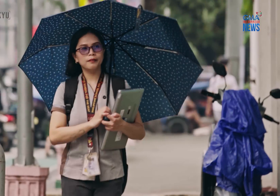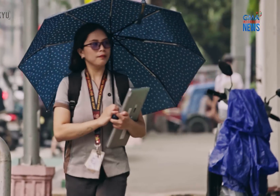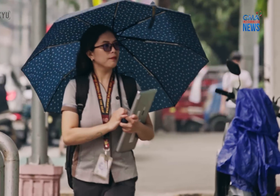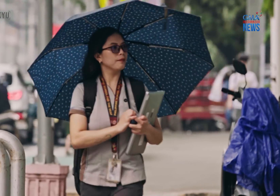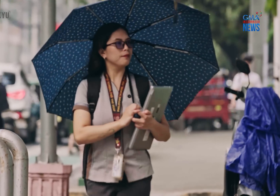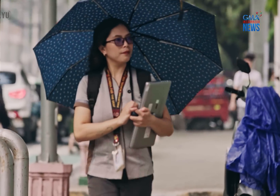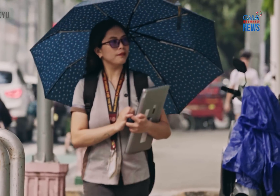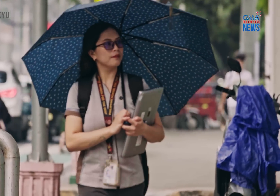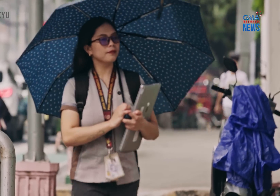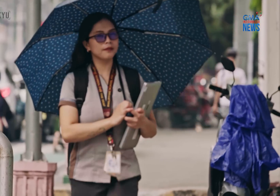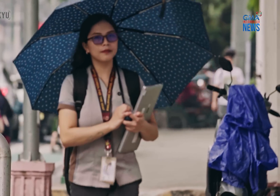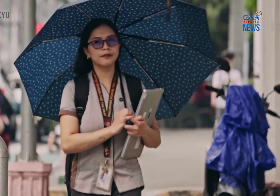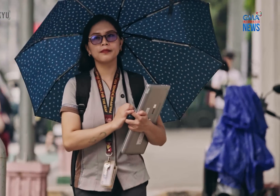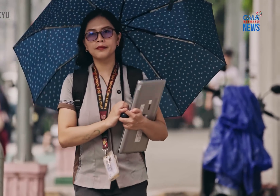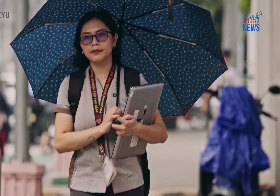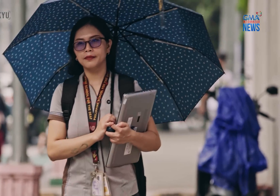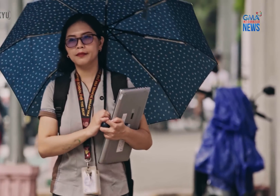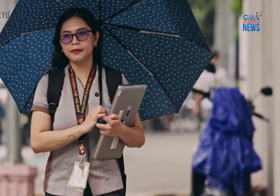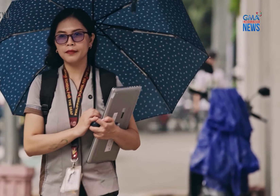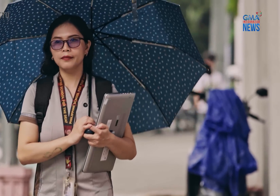and what the weather would be like when the typhoon gets stronger.